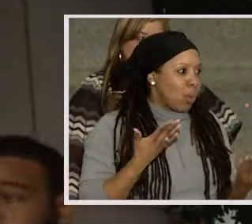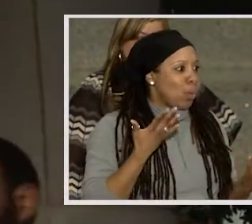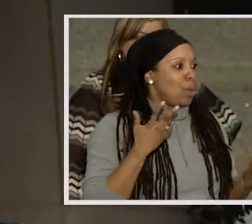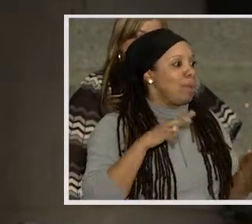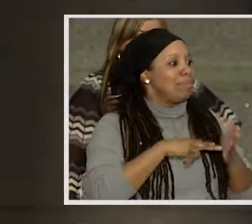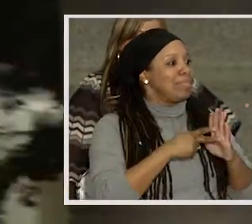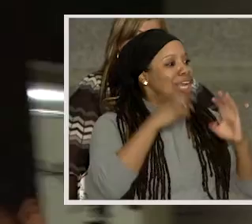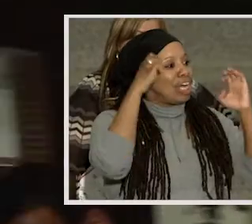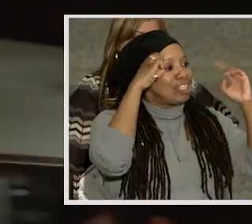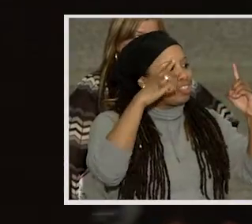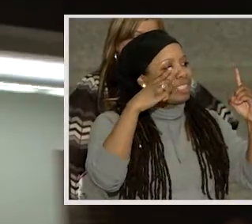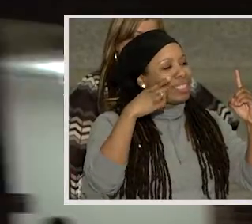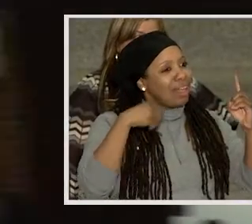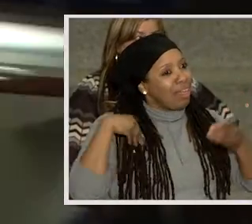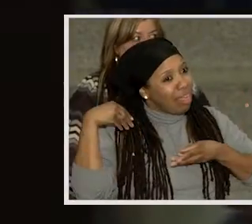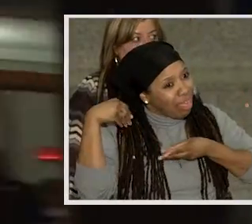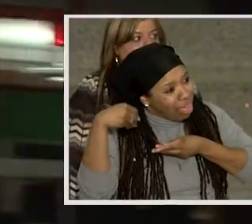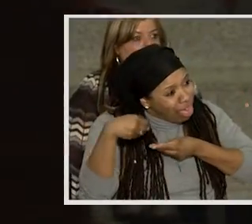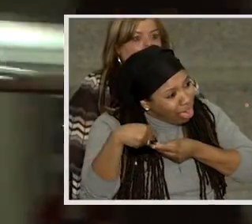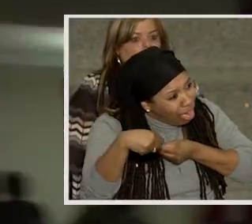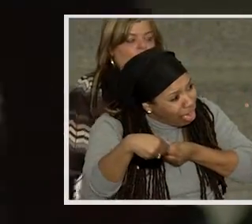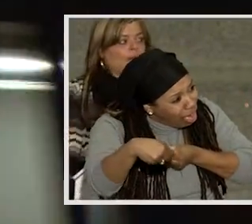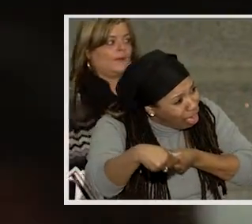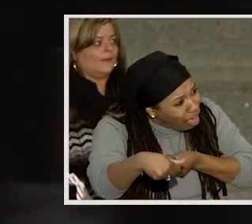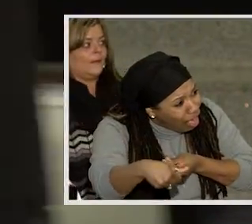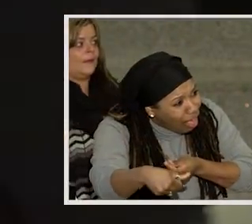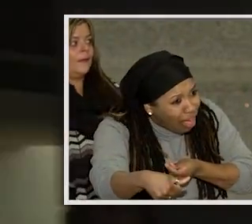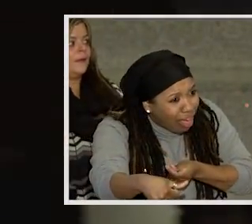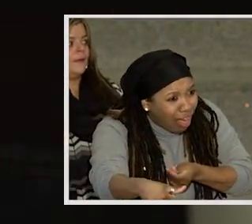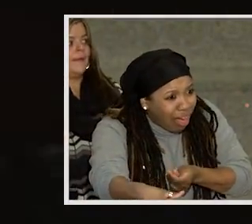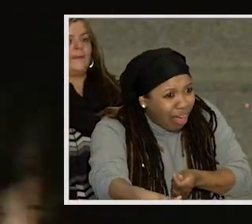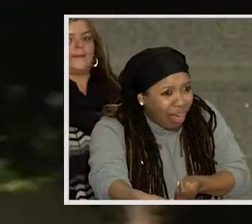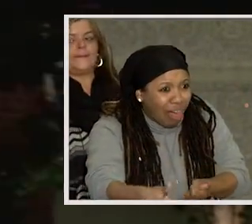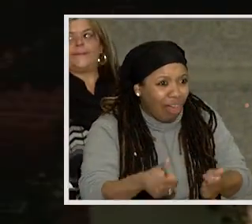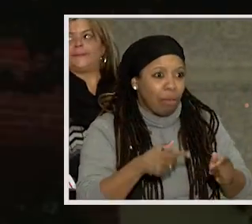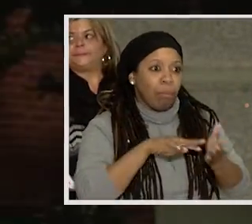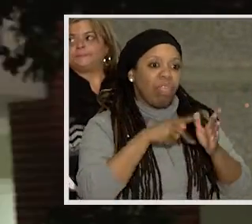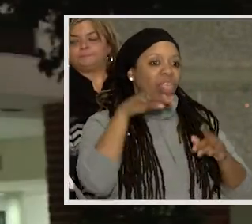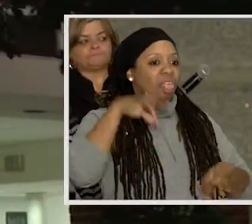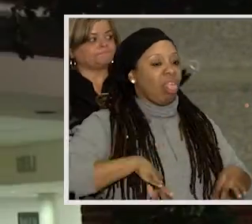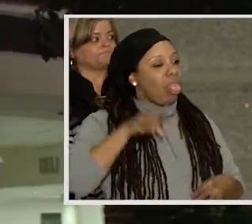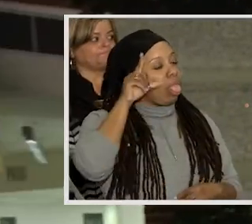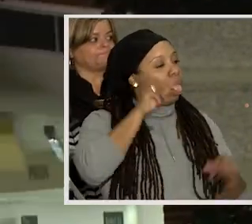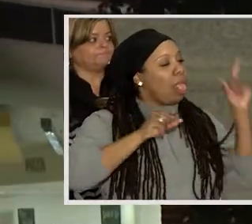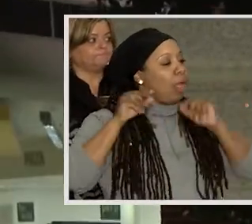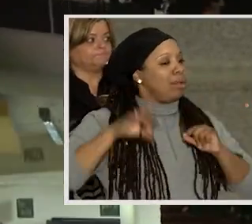WELL, THANK YOU, TABLE 10 AND THANK YOU FOR YOUR WORK THAT YOU DO EVERY DAY.